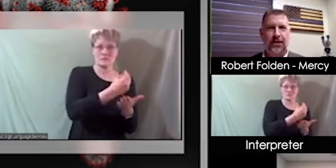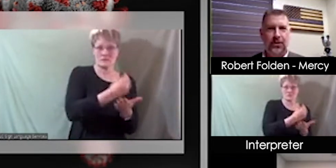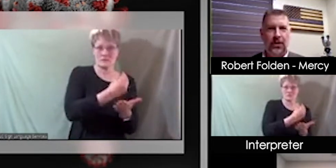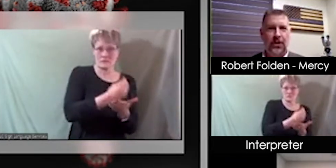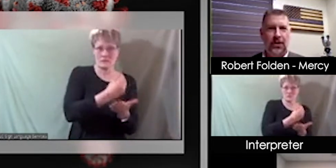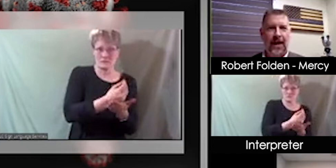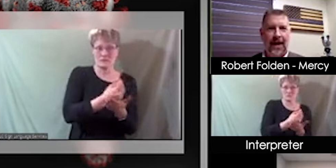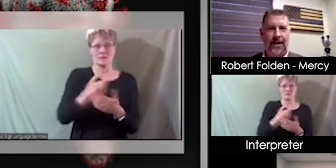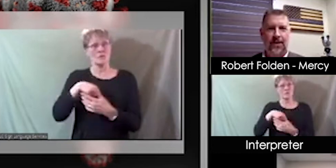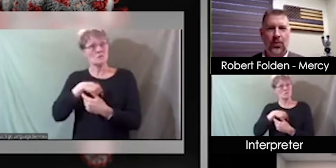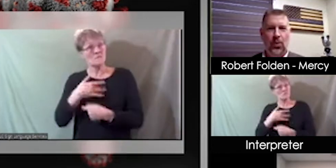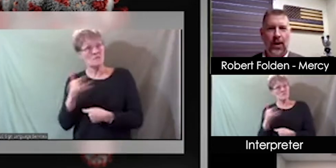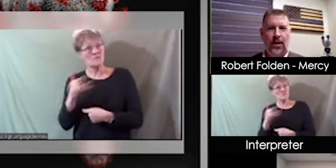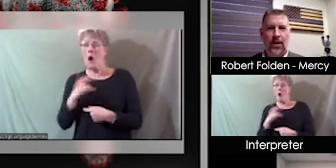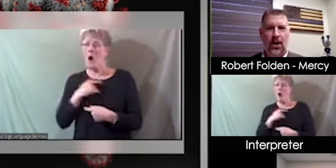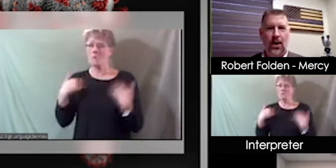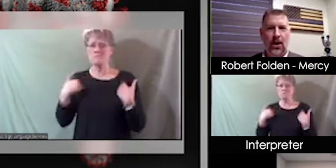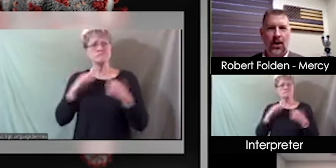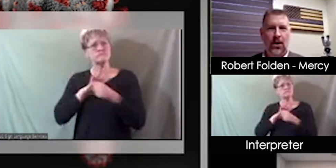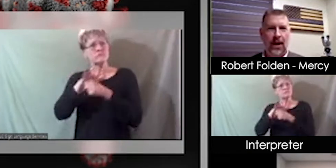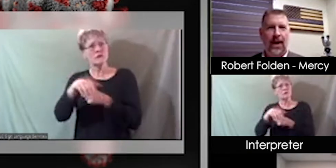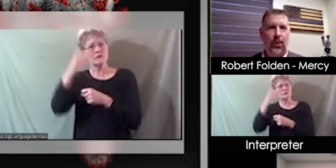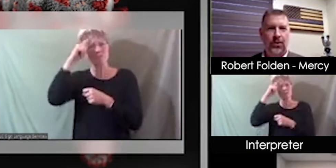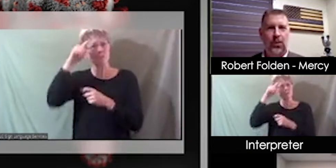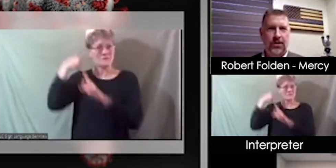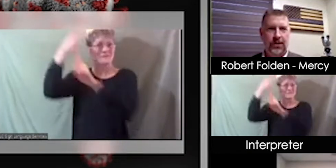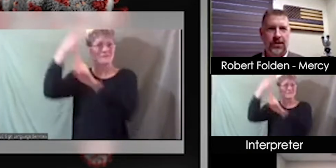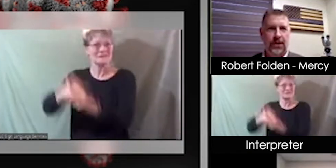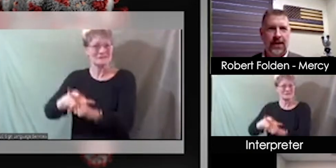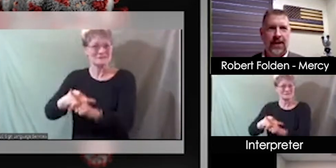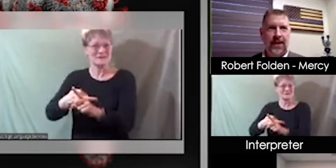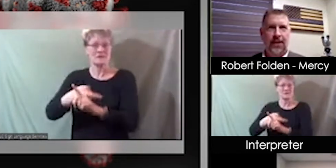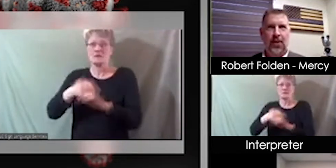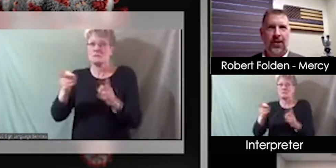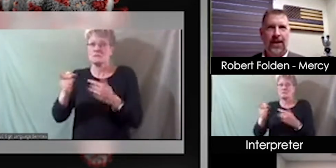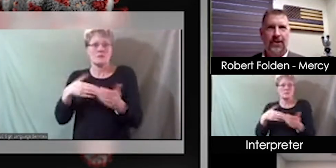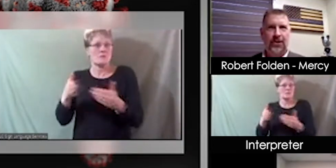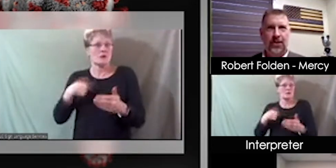continue to look at where are our sources and part of that